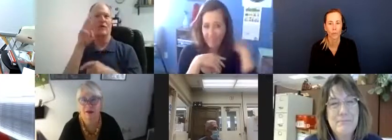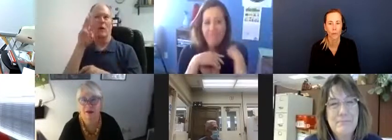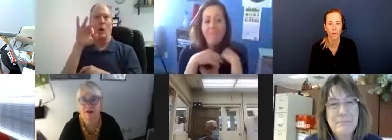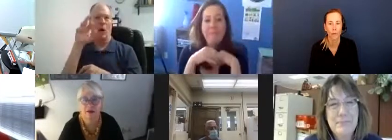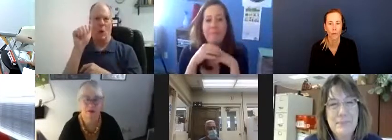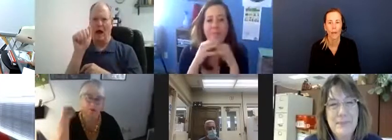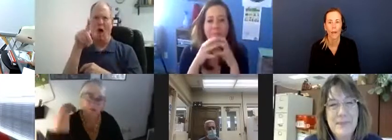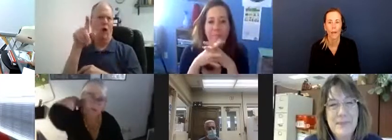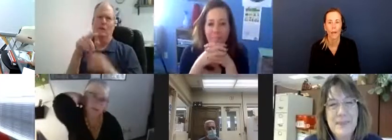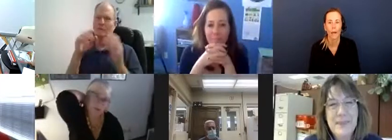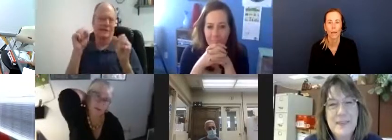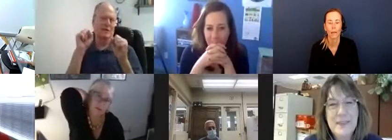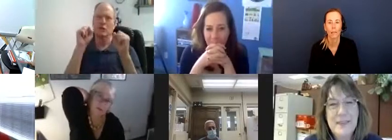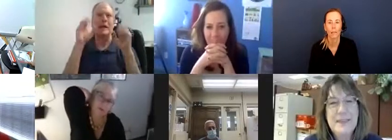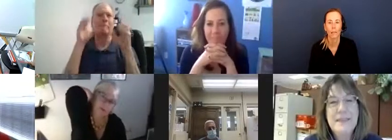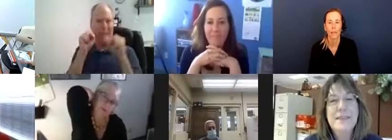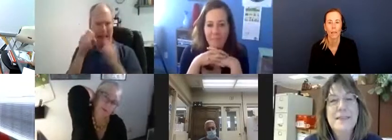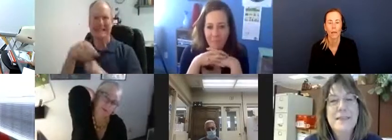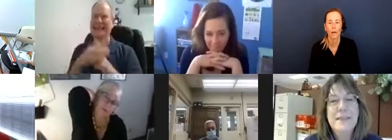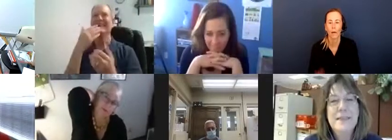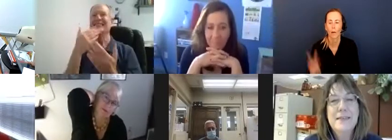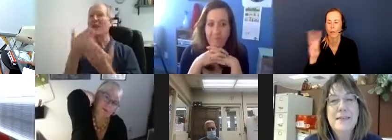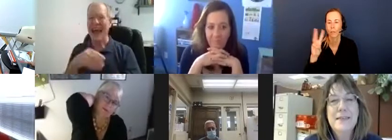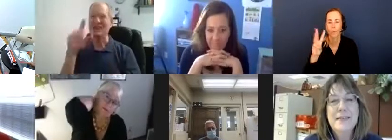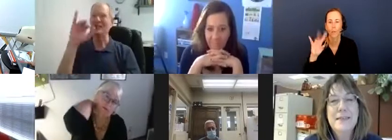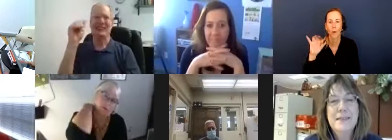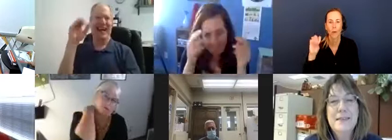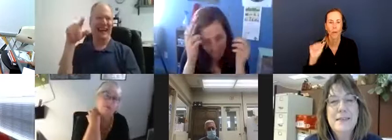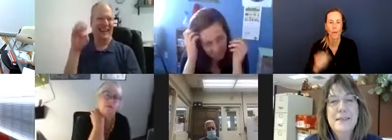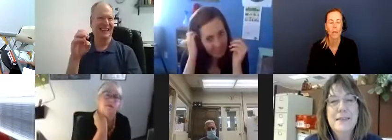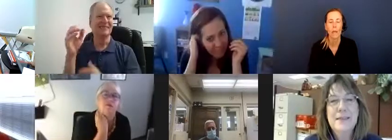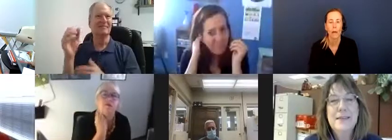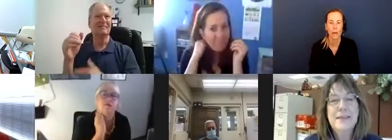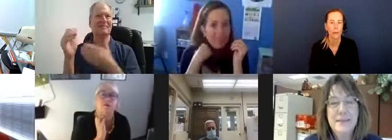She s involved with the WIOA. She is an amazing staff. Thanks to you, Jacque.